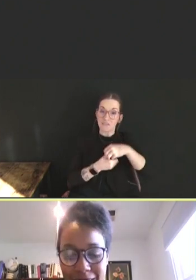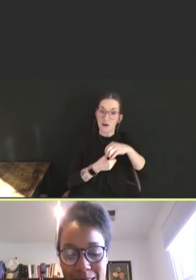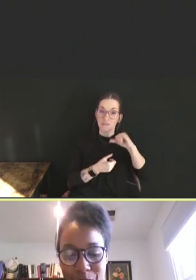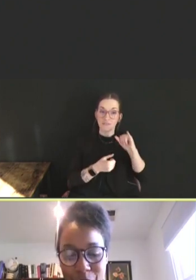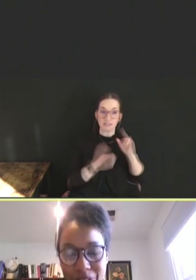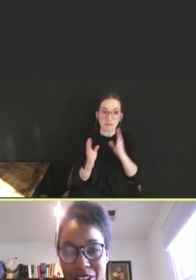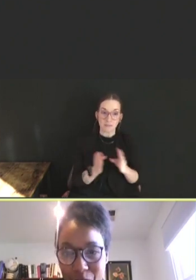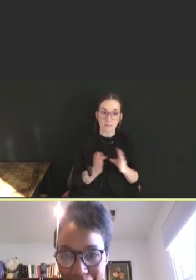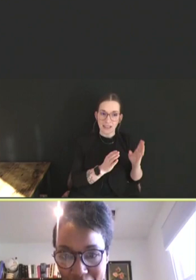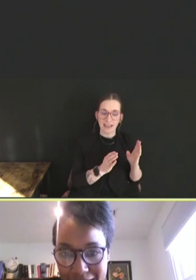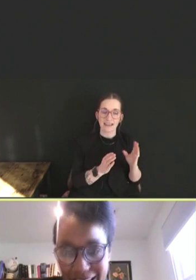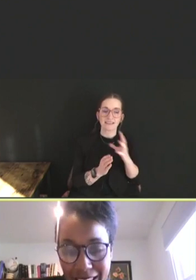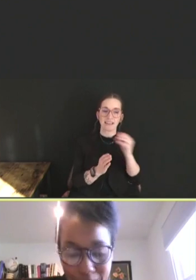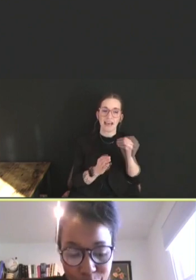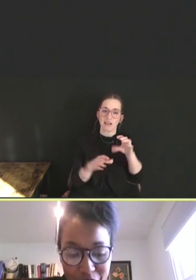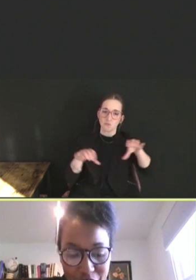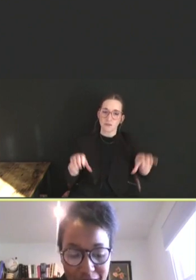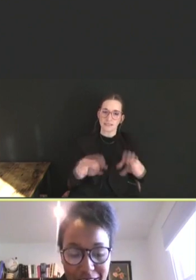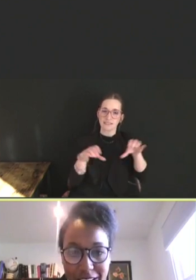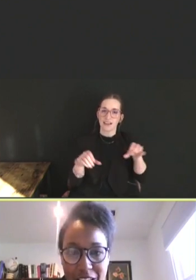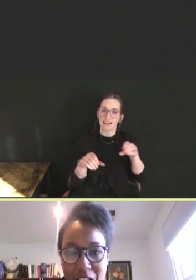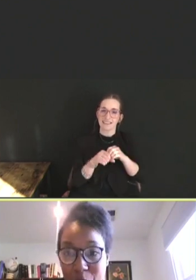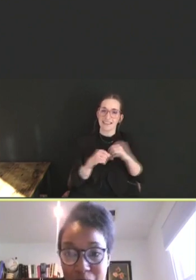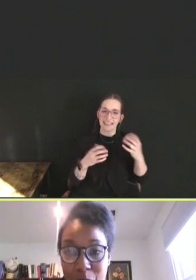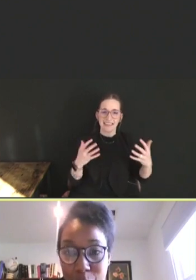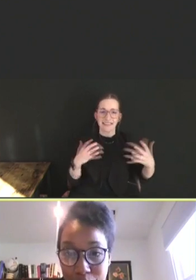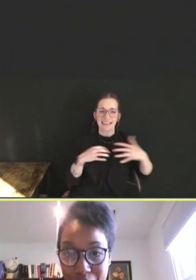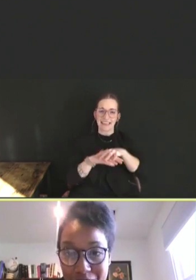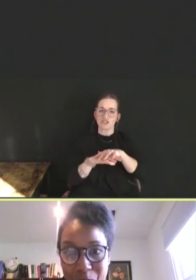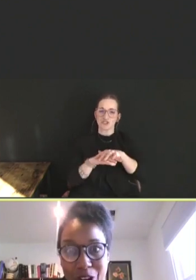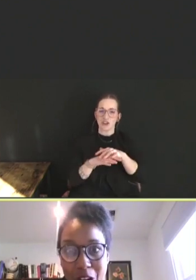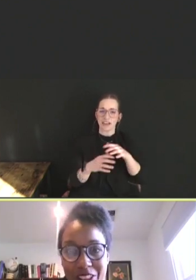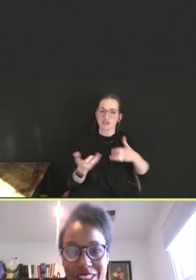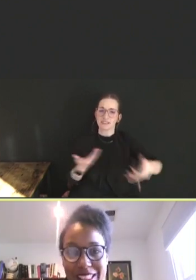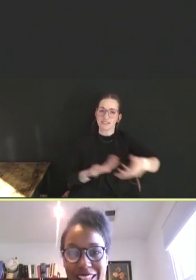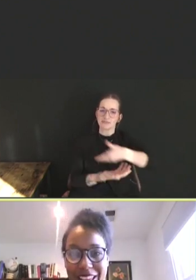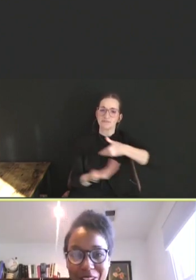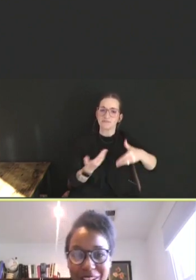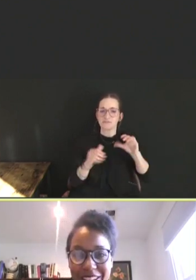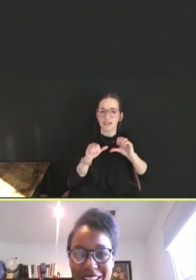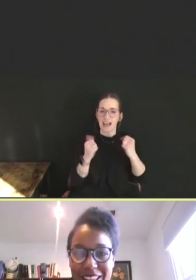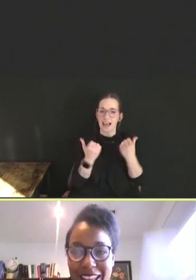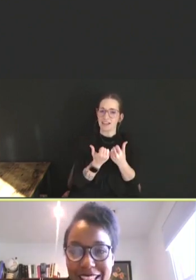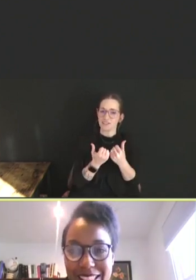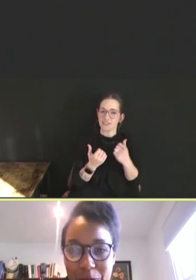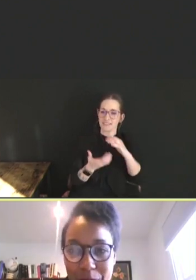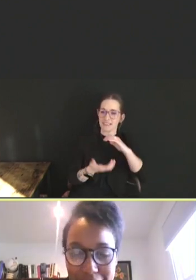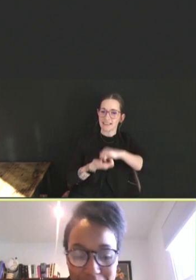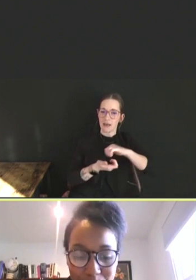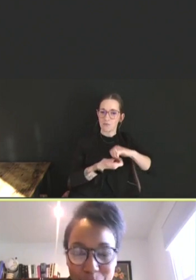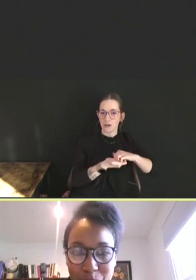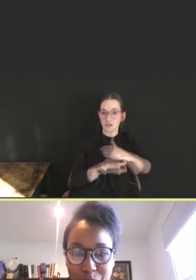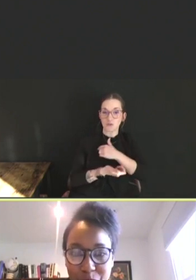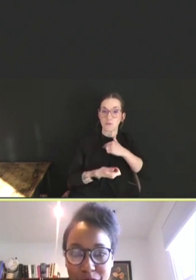the spirit of interagency collaboration. So, in other words, we're all in this together. Next slide, please.